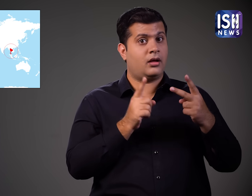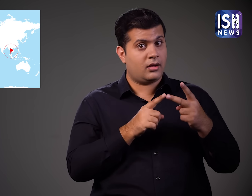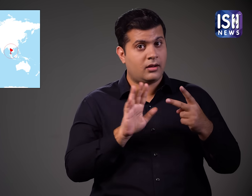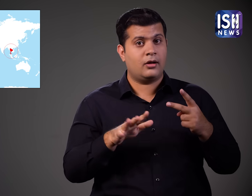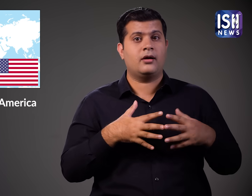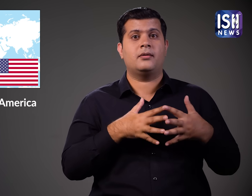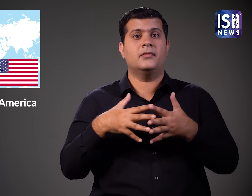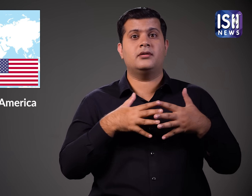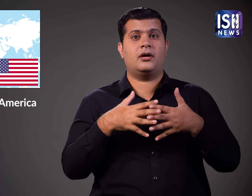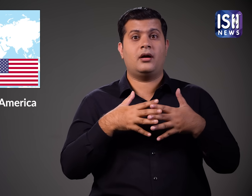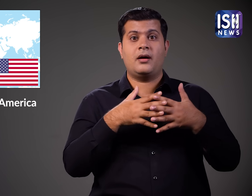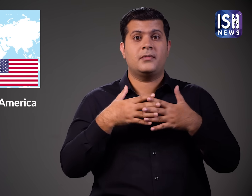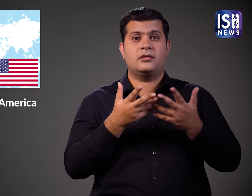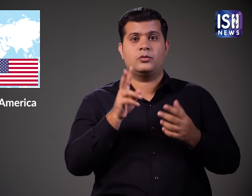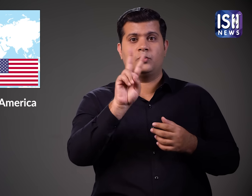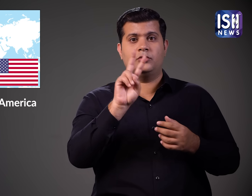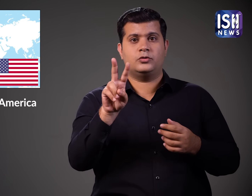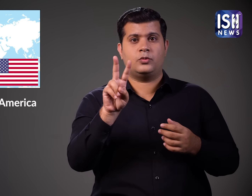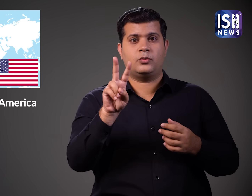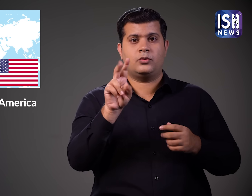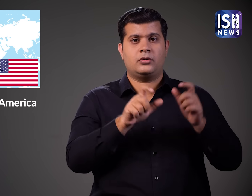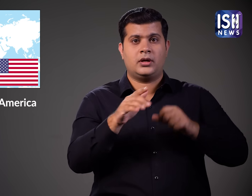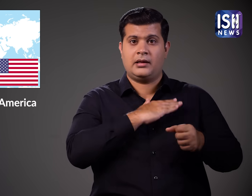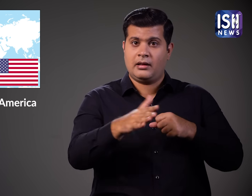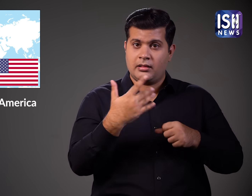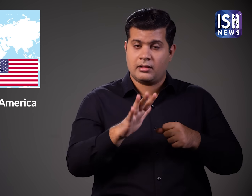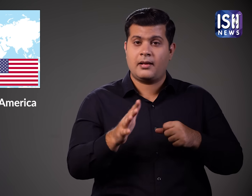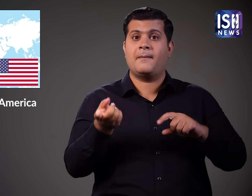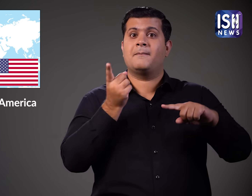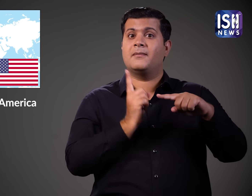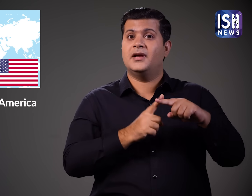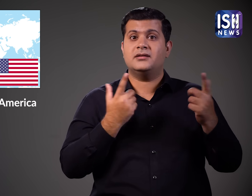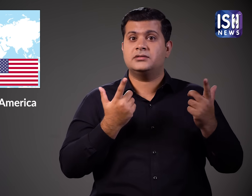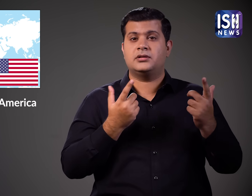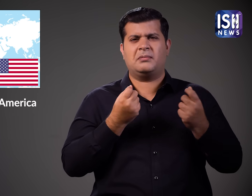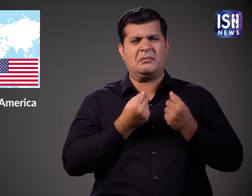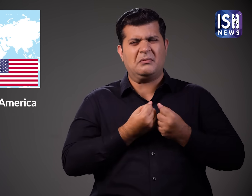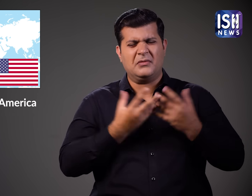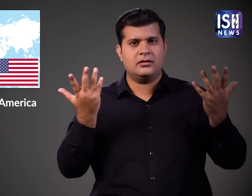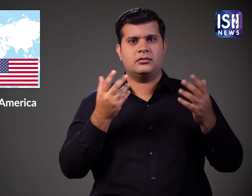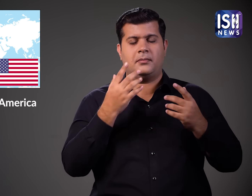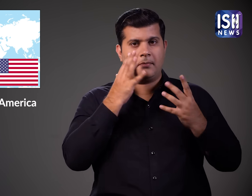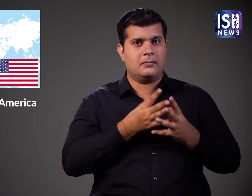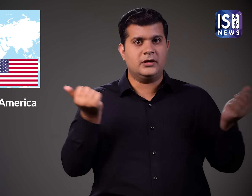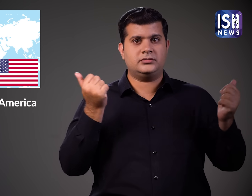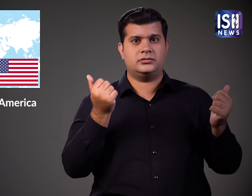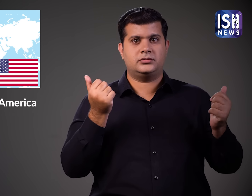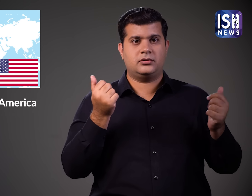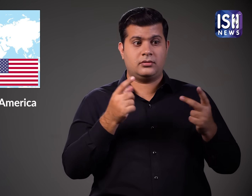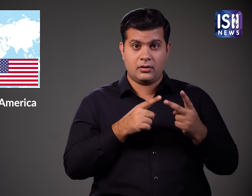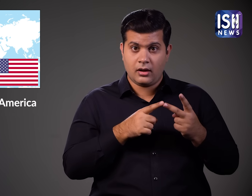The USA said that 22 of its citizens are dead and several others are missing.